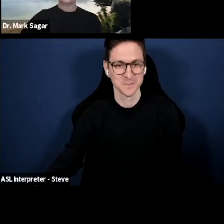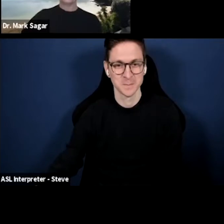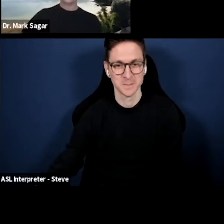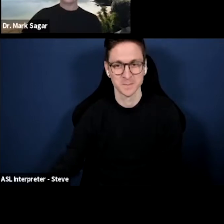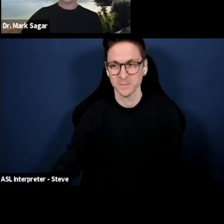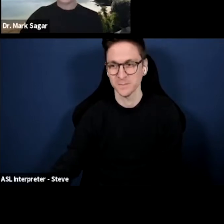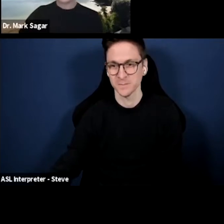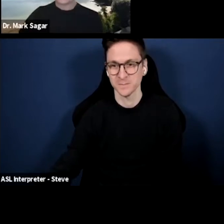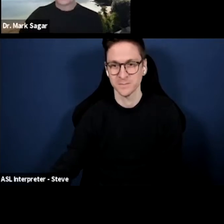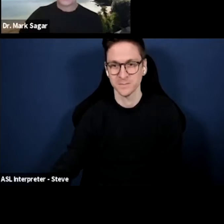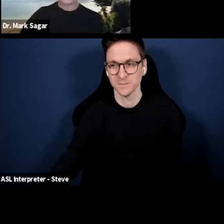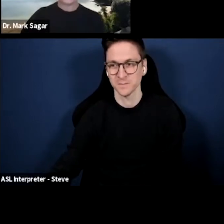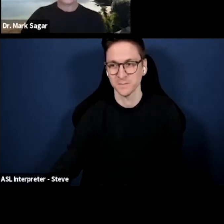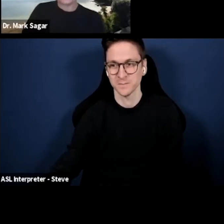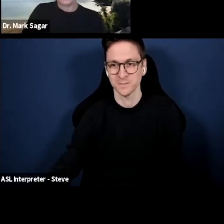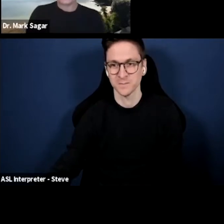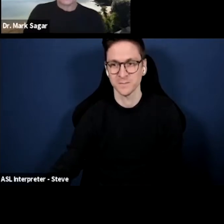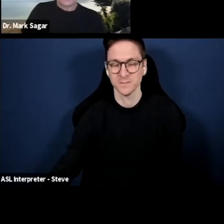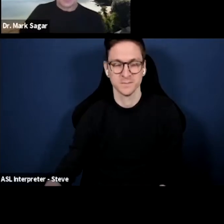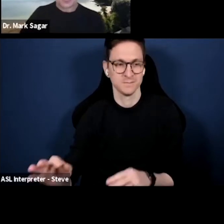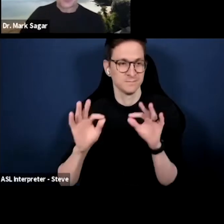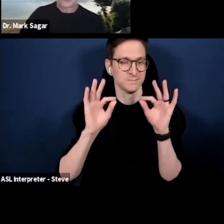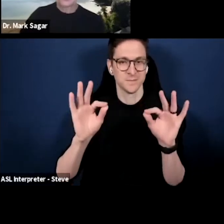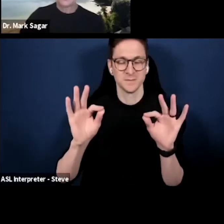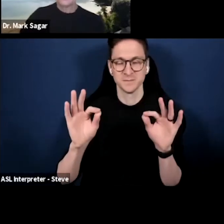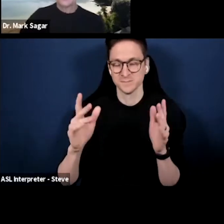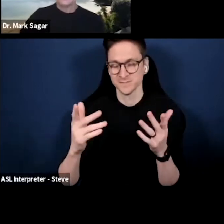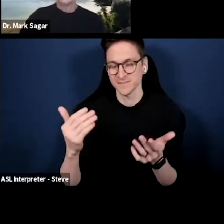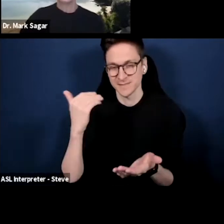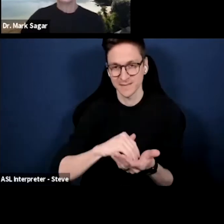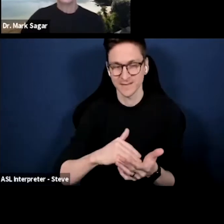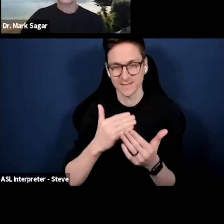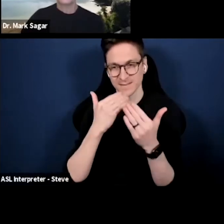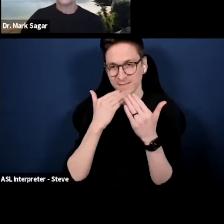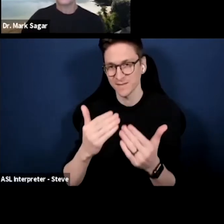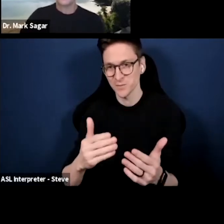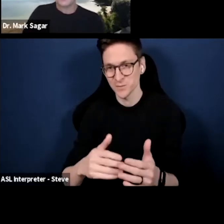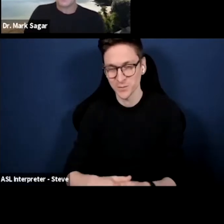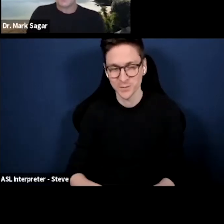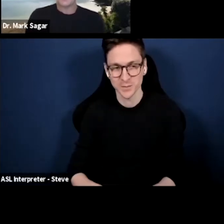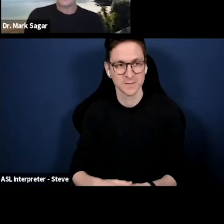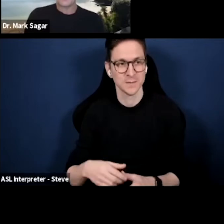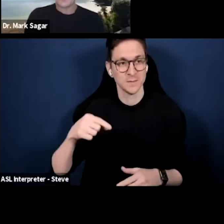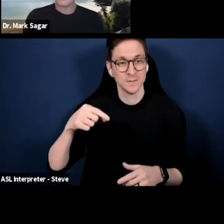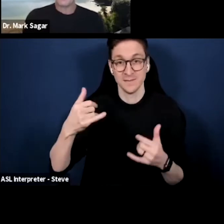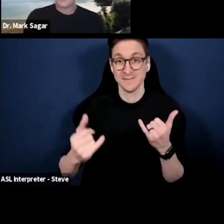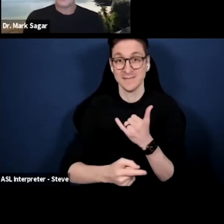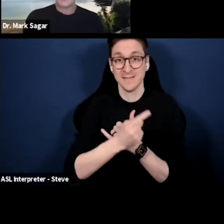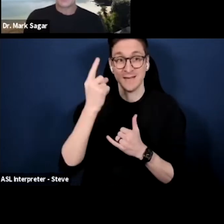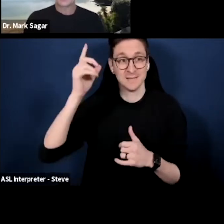right thank you yeah that was so this talk will be about baby x